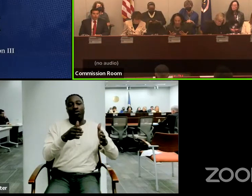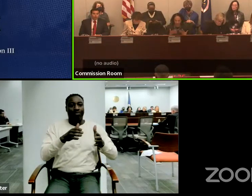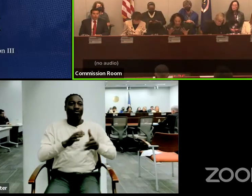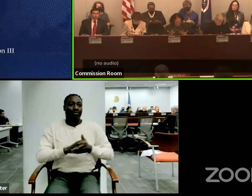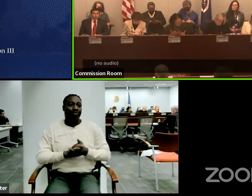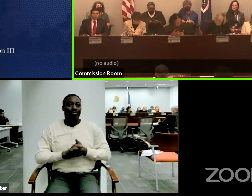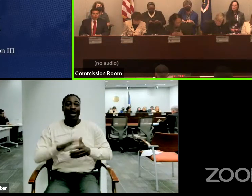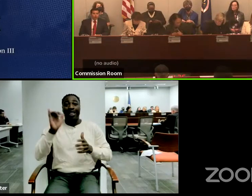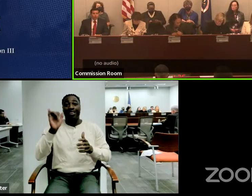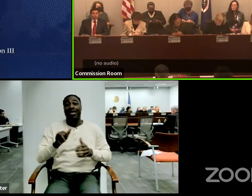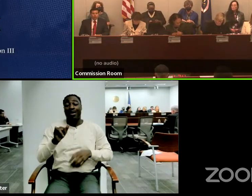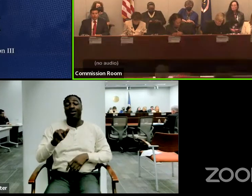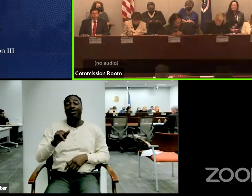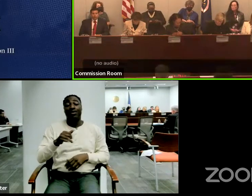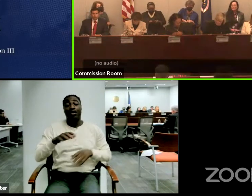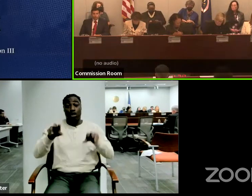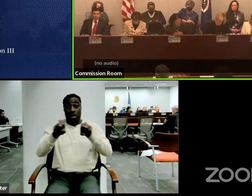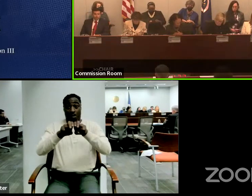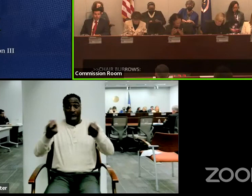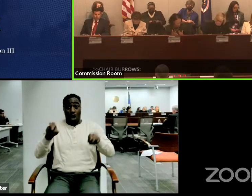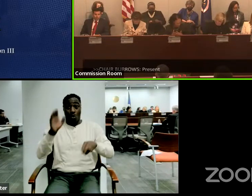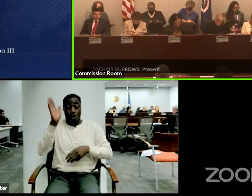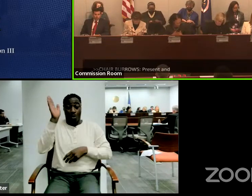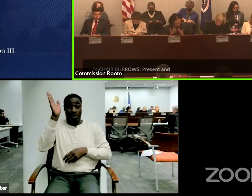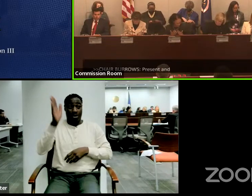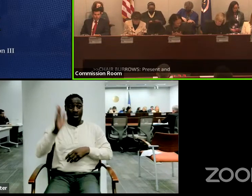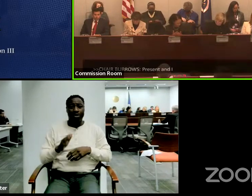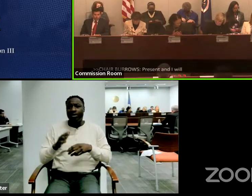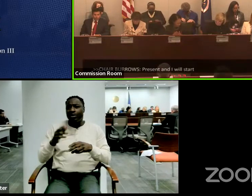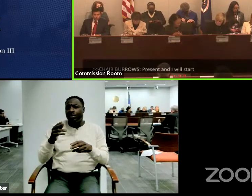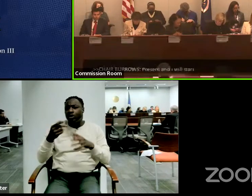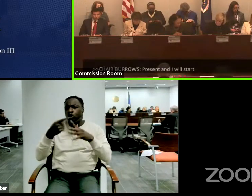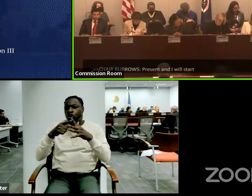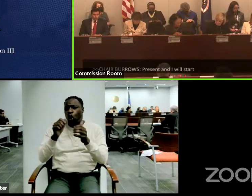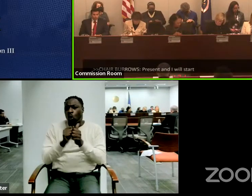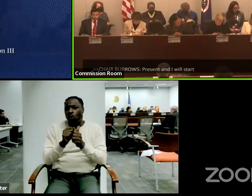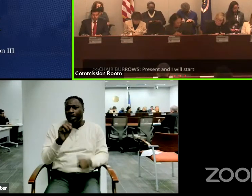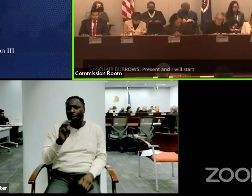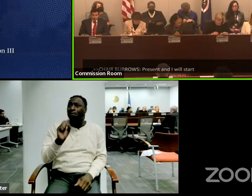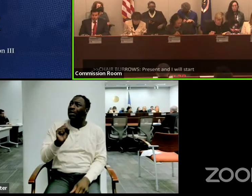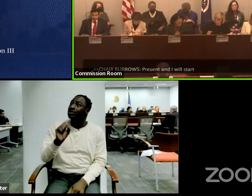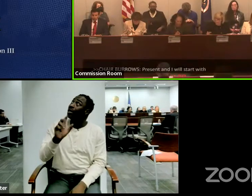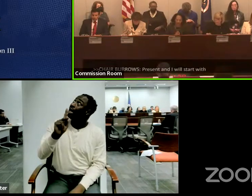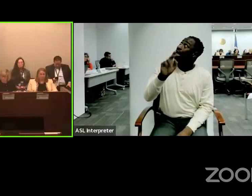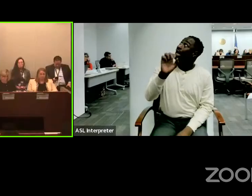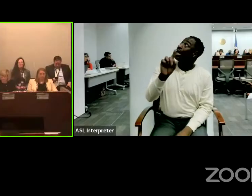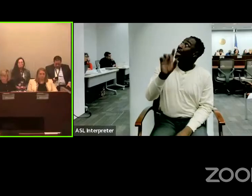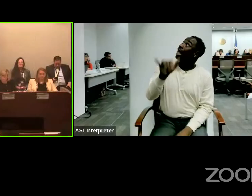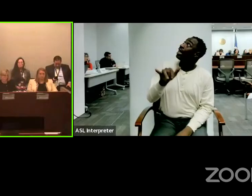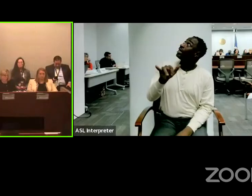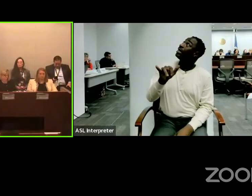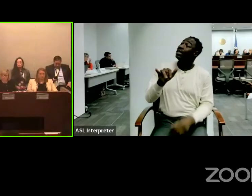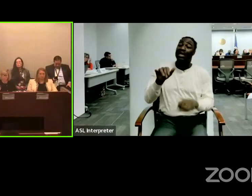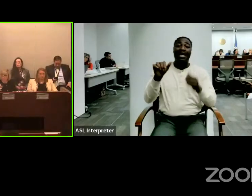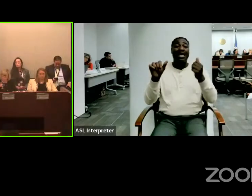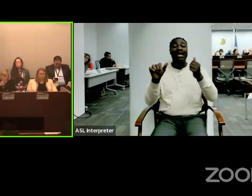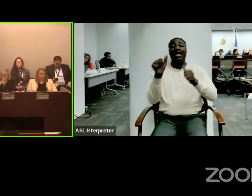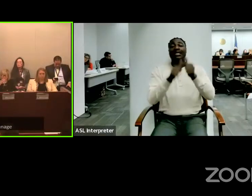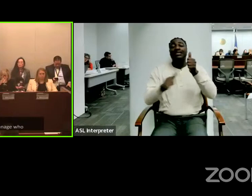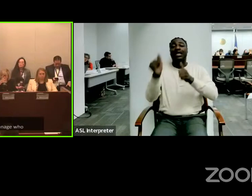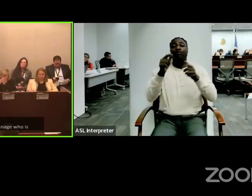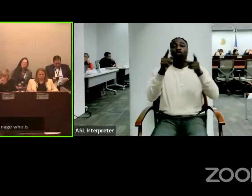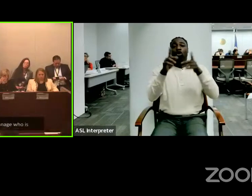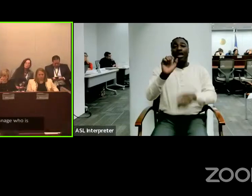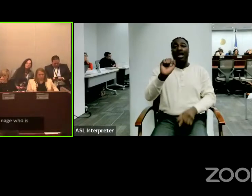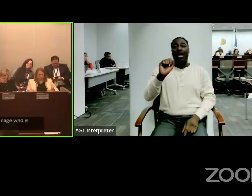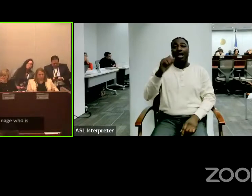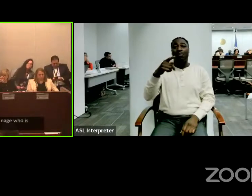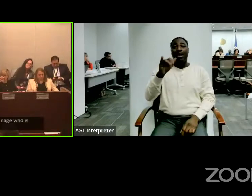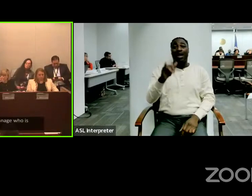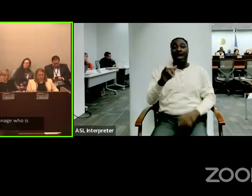Present and I will start with Manjusha, who is Executive Director of AAPI Equity Alliance,